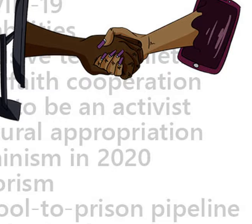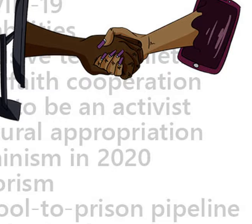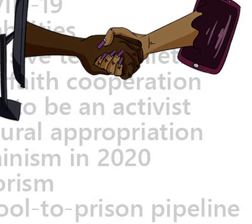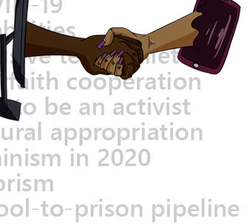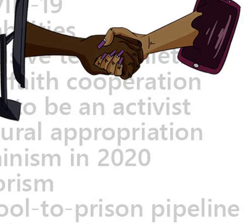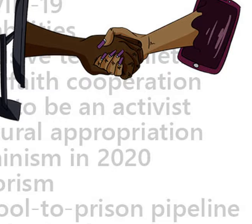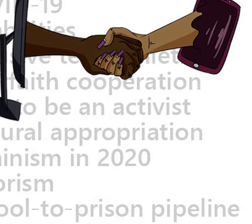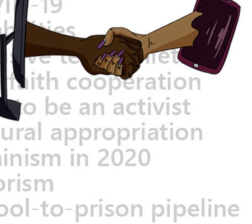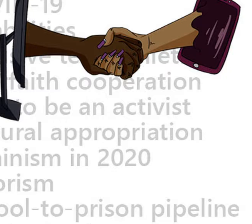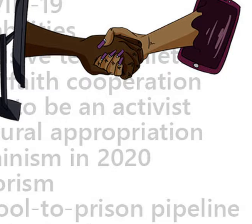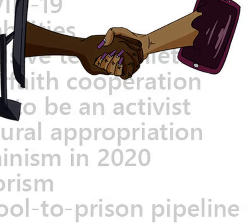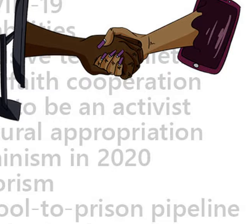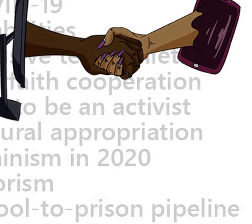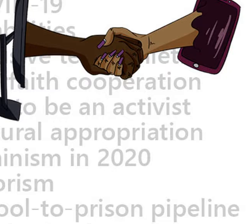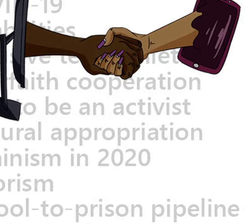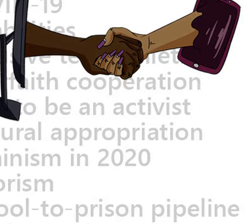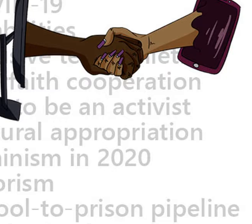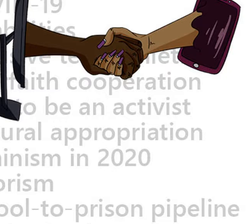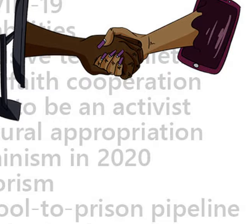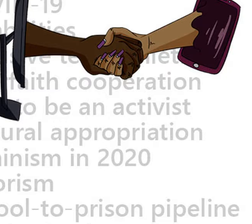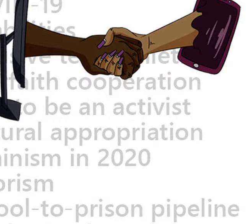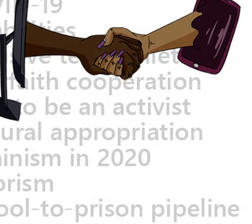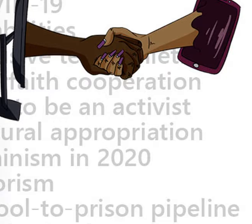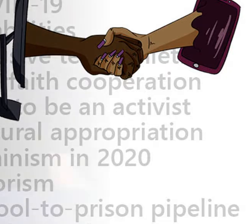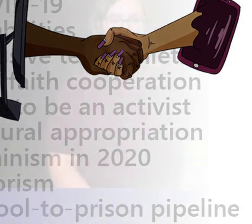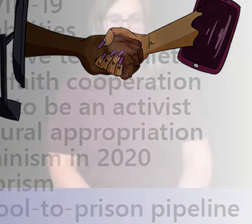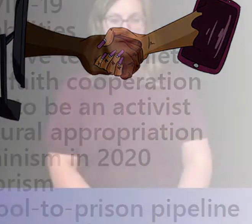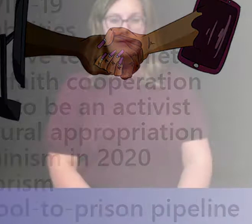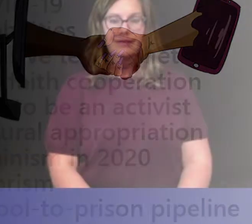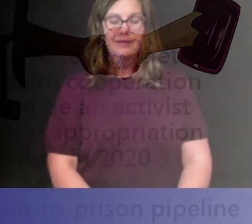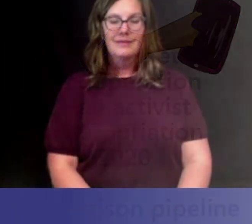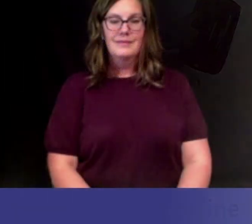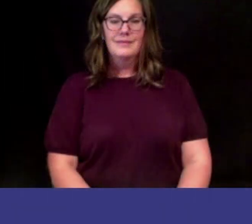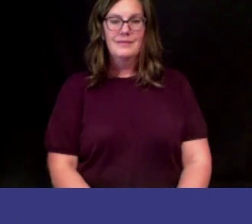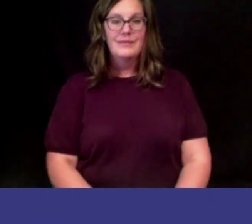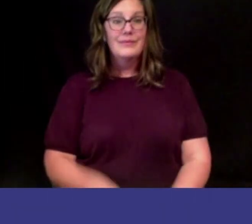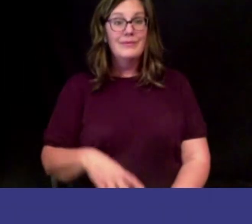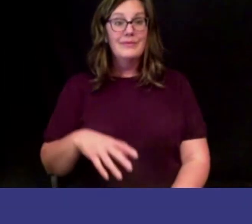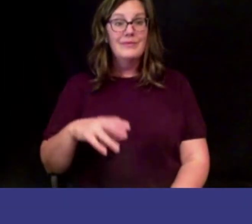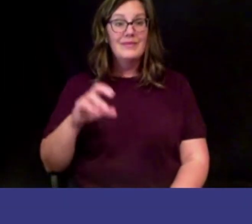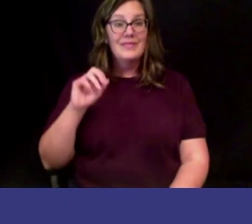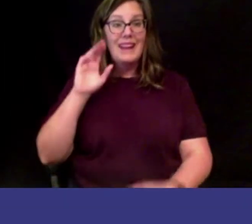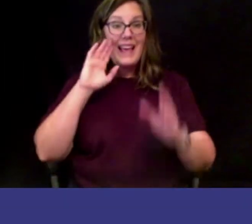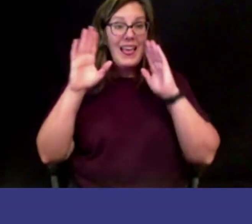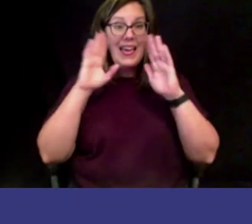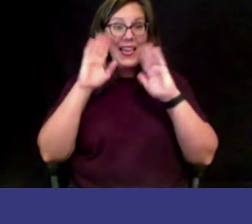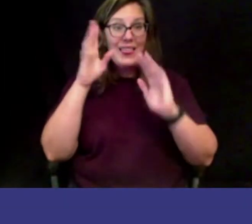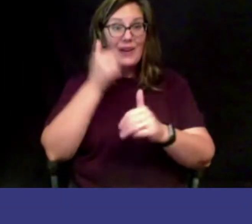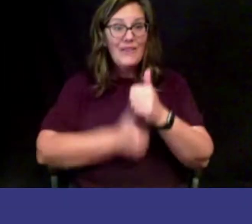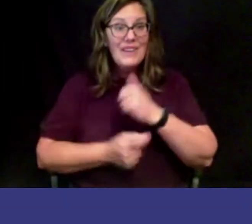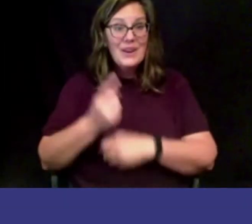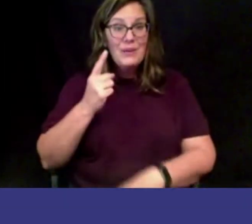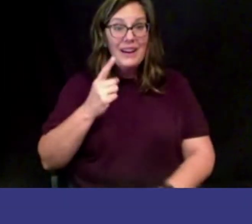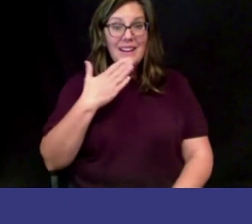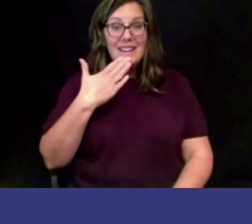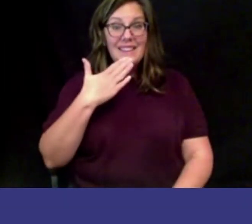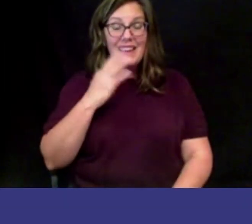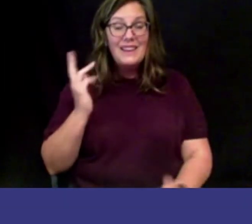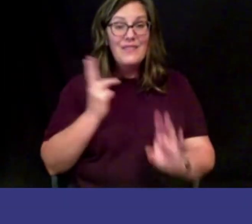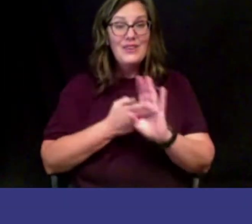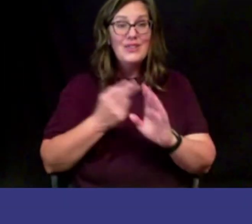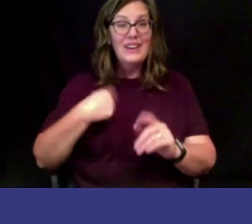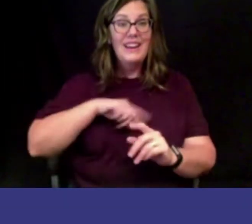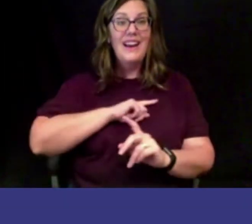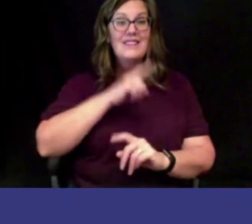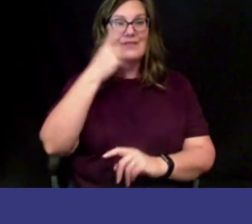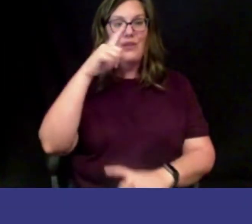sponsored by boeing all right hello everybody and thank you for joining us for the lgbtq panel